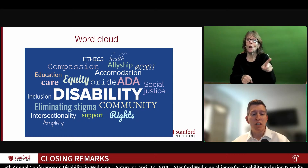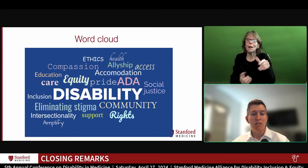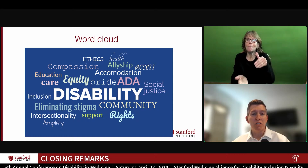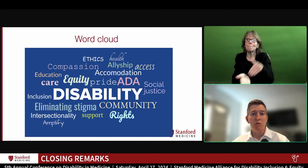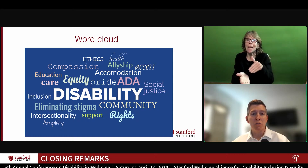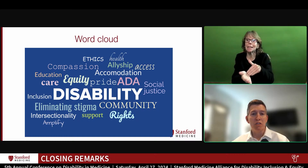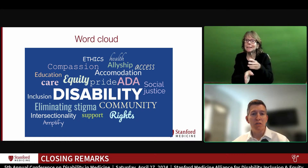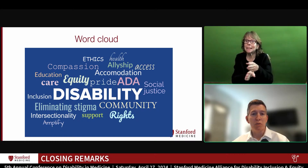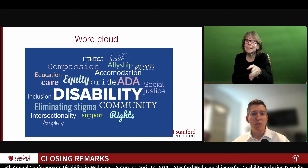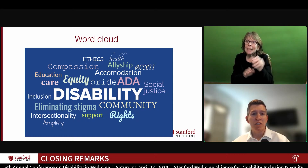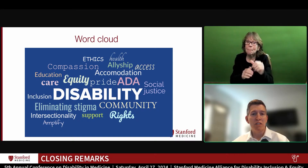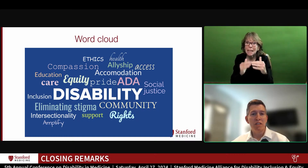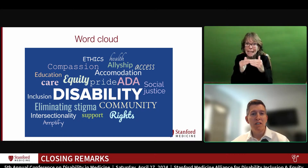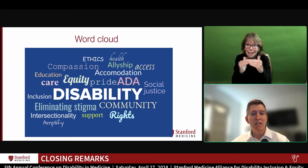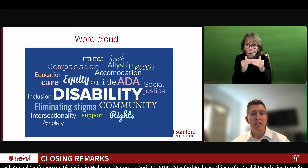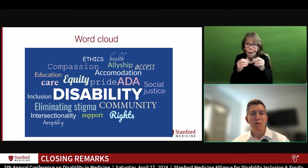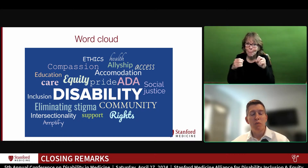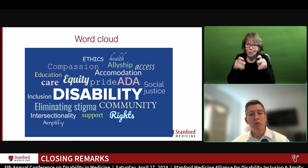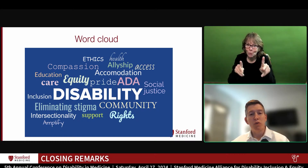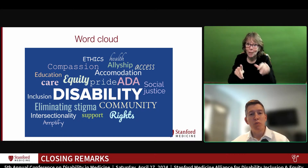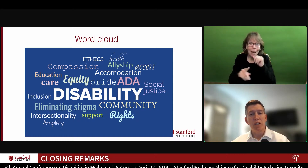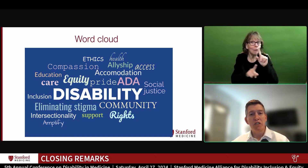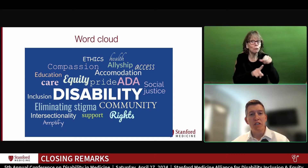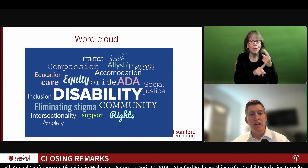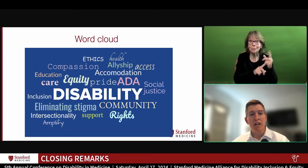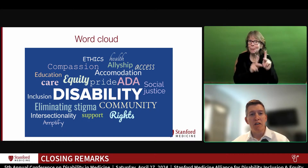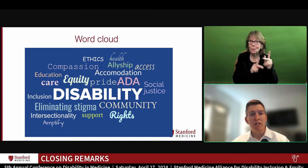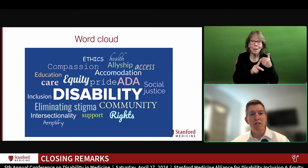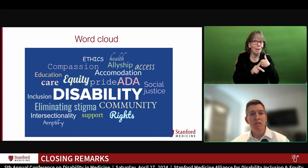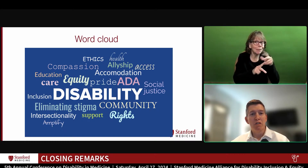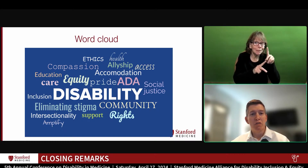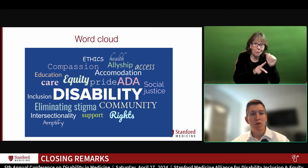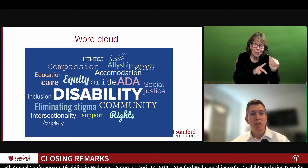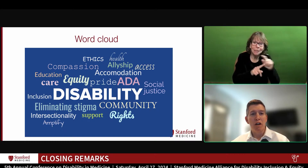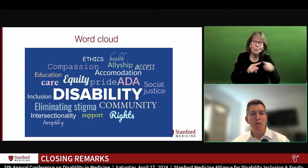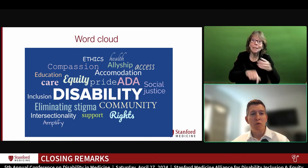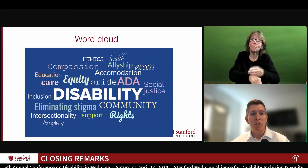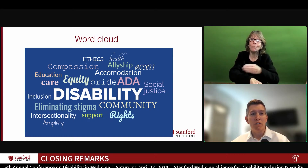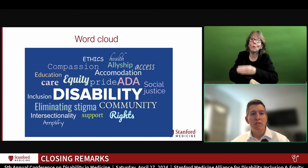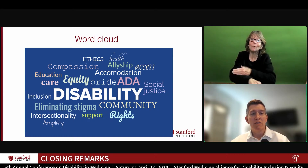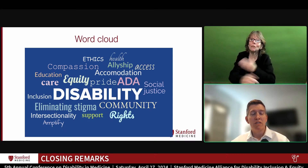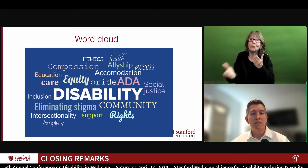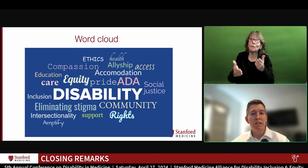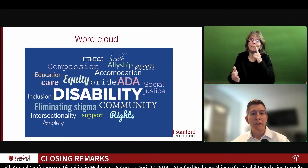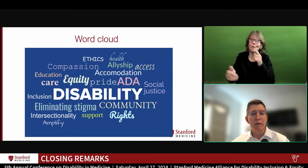not just those with disabilities, and improve patient care for everyone.